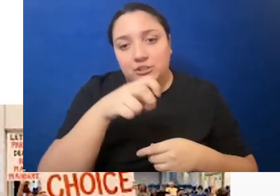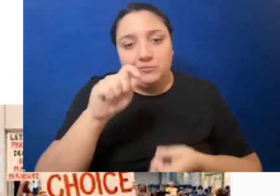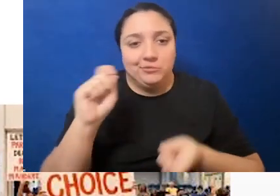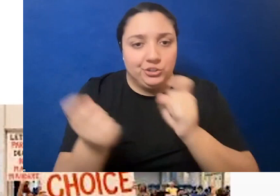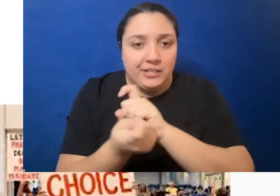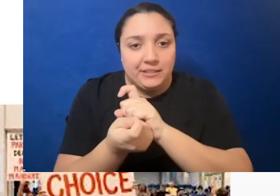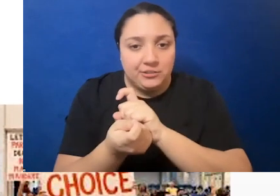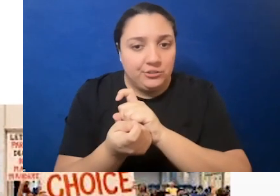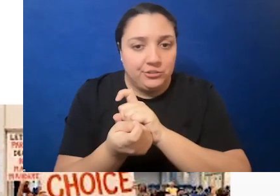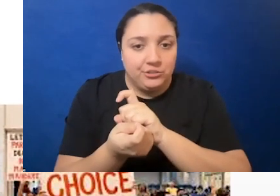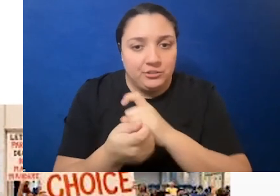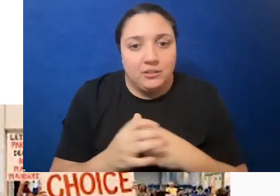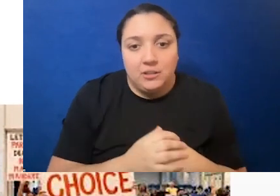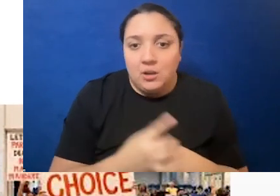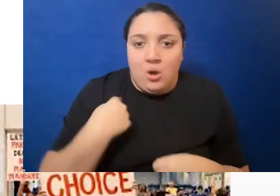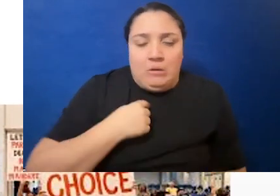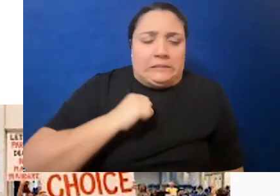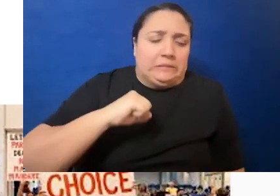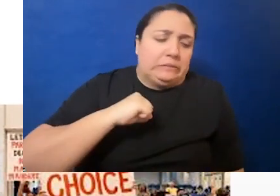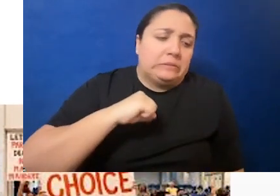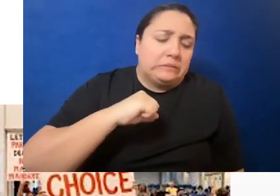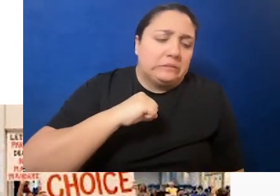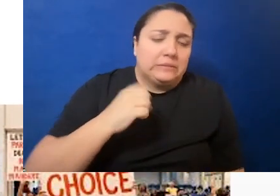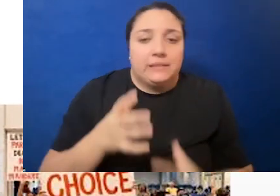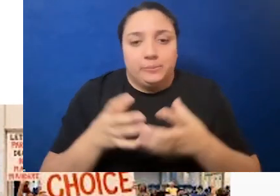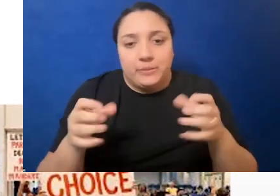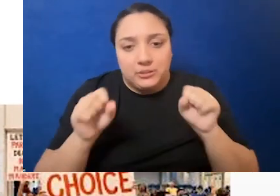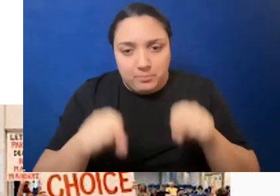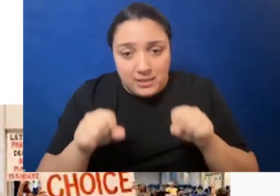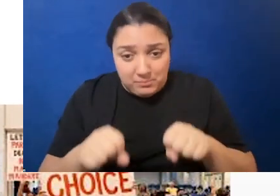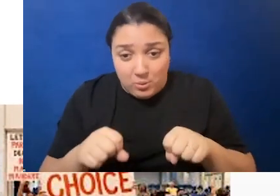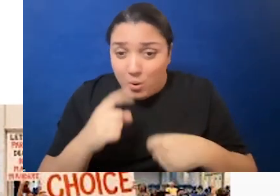TRANSITIONS. CHANGES AGAINST HUMAN BEING'S NATURE.